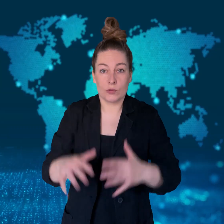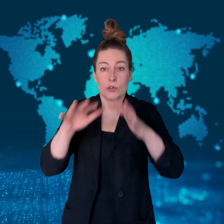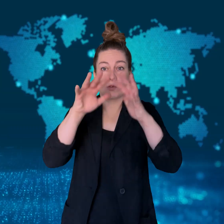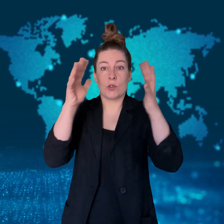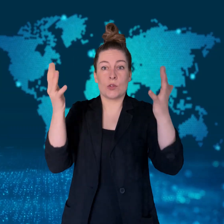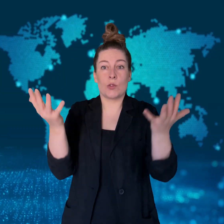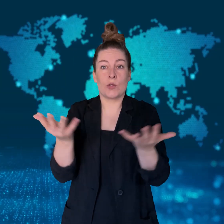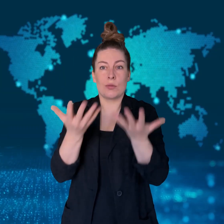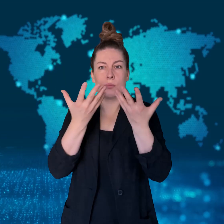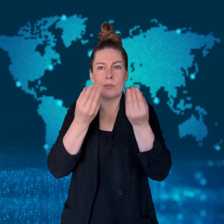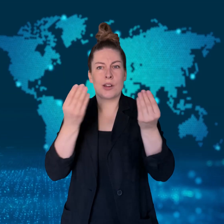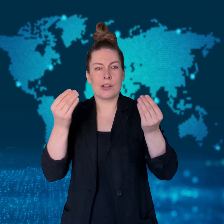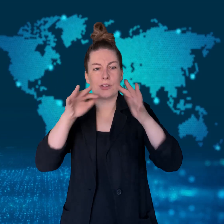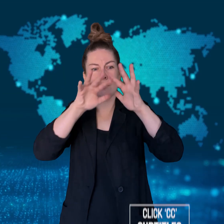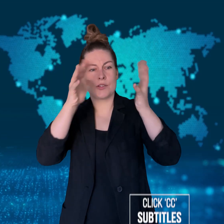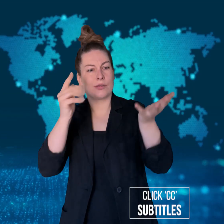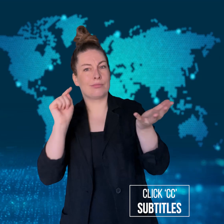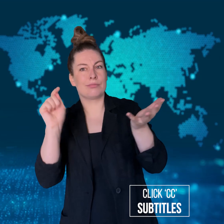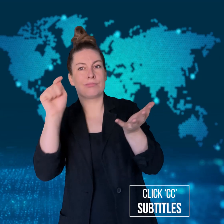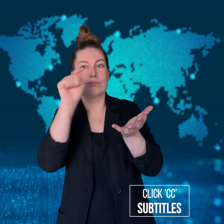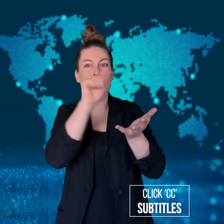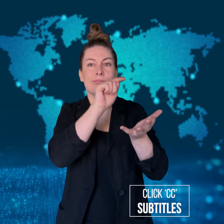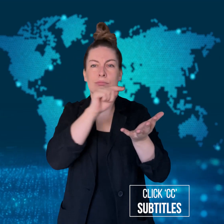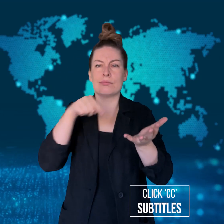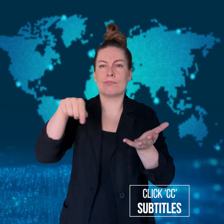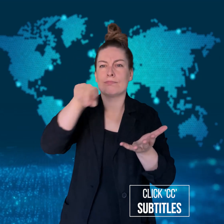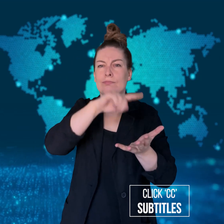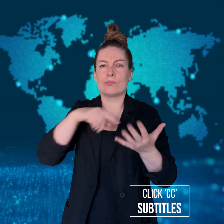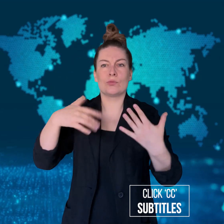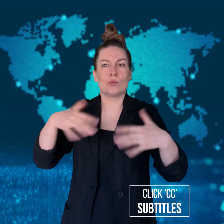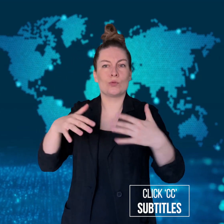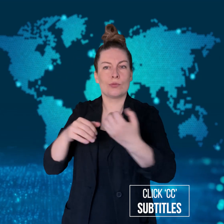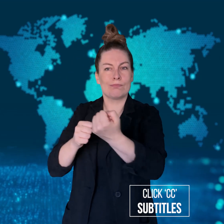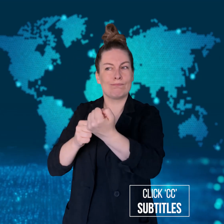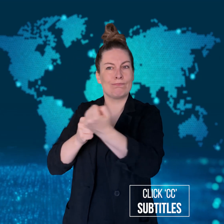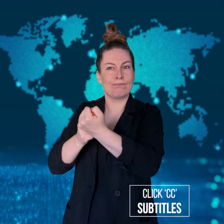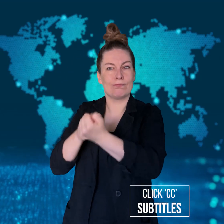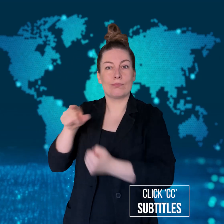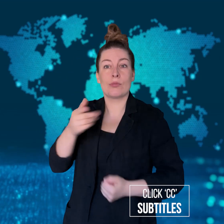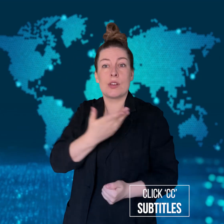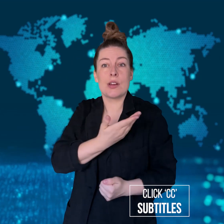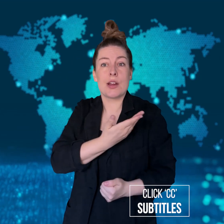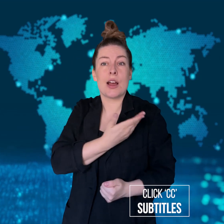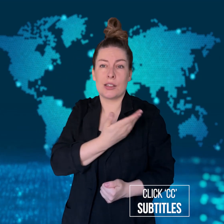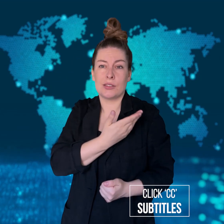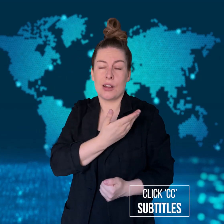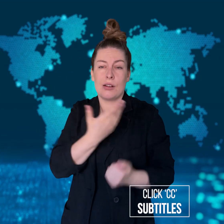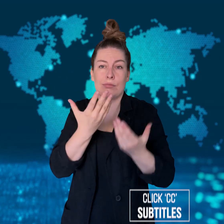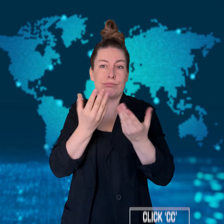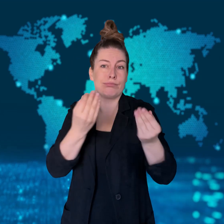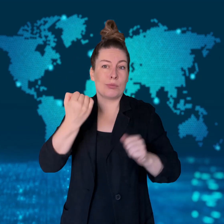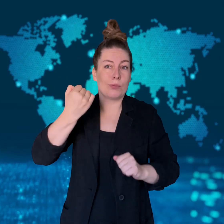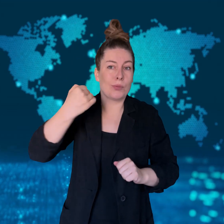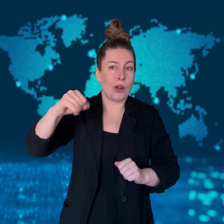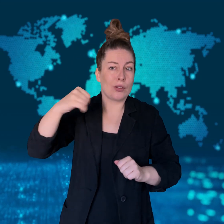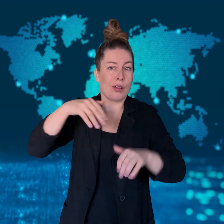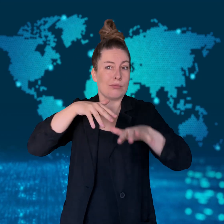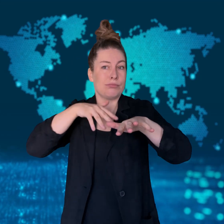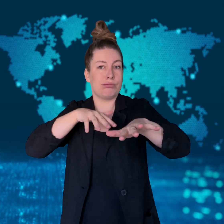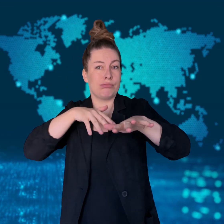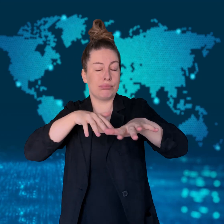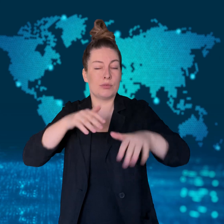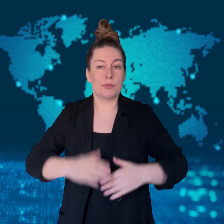Protests over Gaza